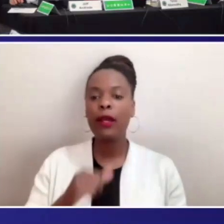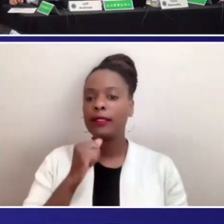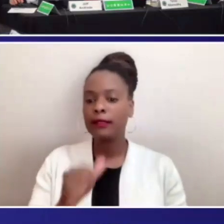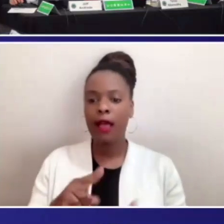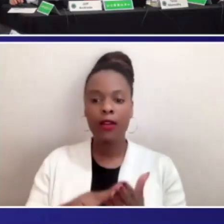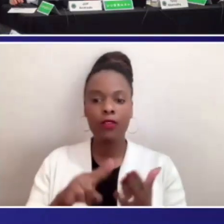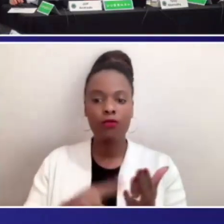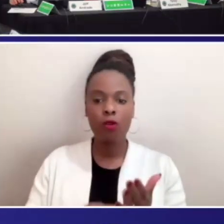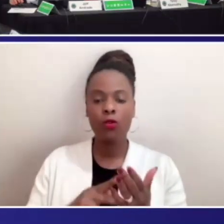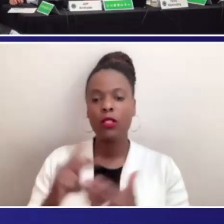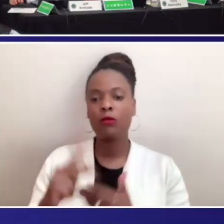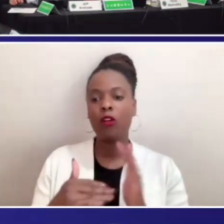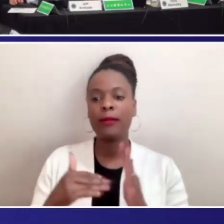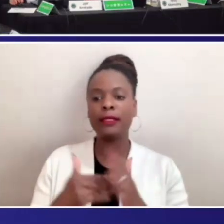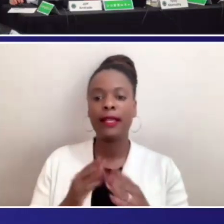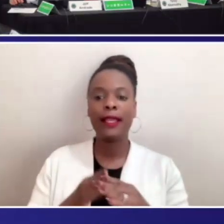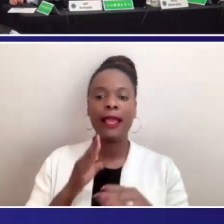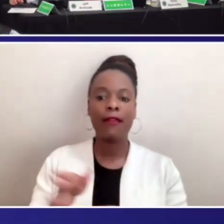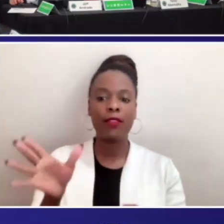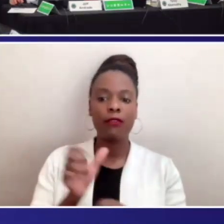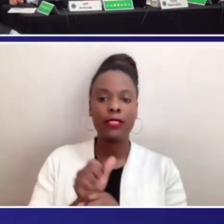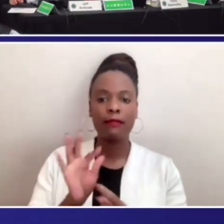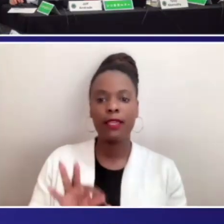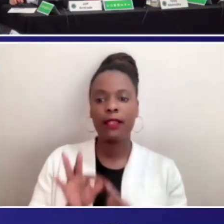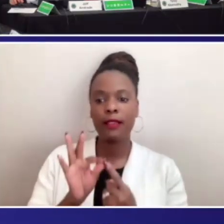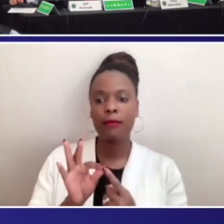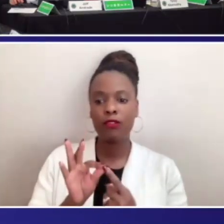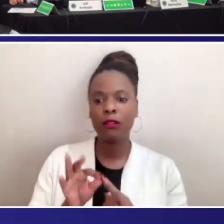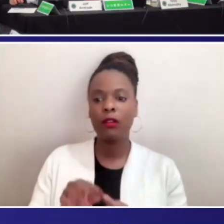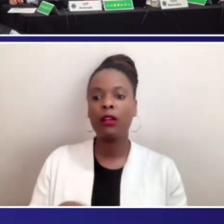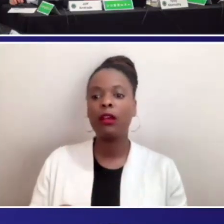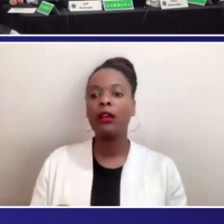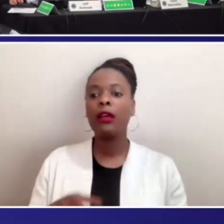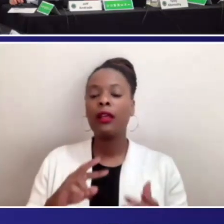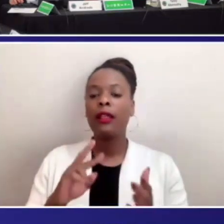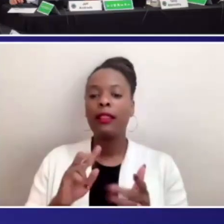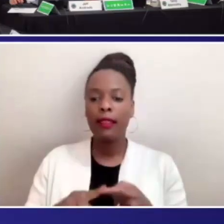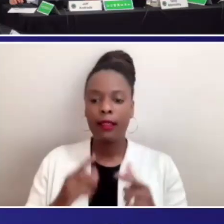(b)(2) Romanette two of this section, the limitations under paragraph (b)(2) Romanette one shall apply.